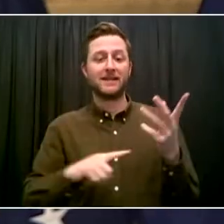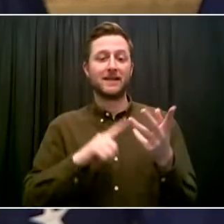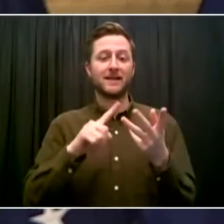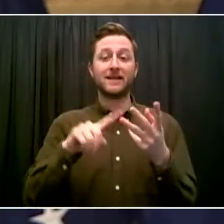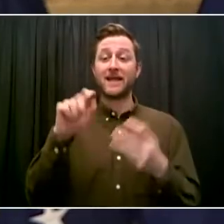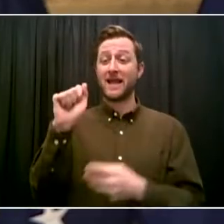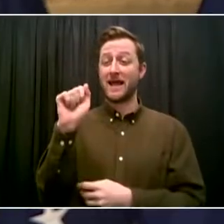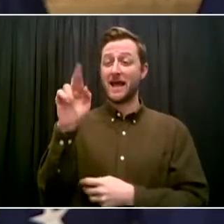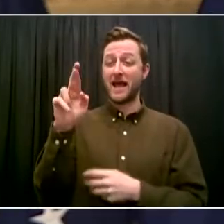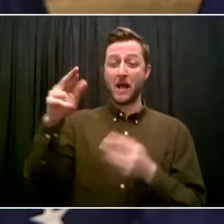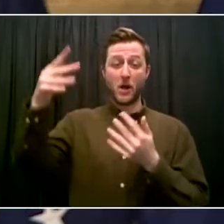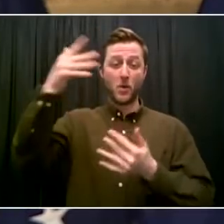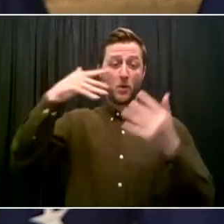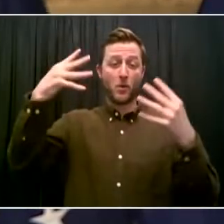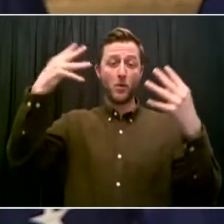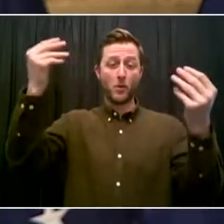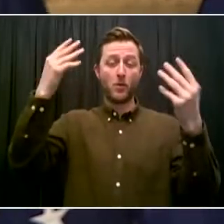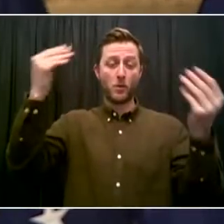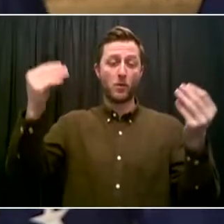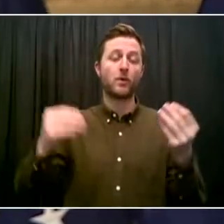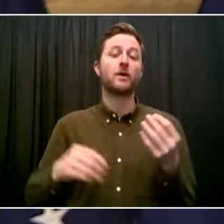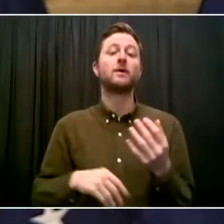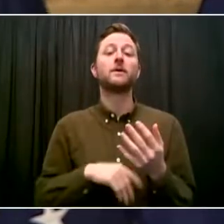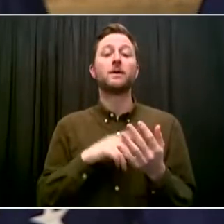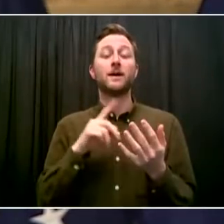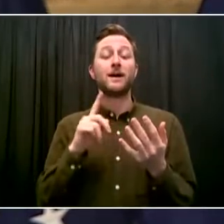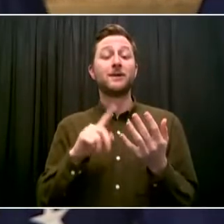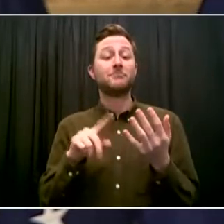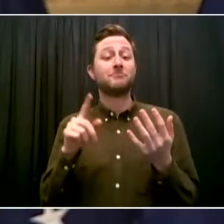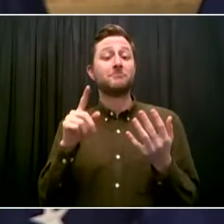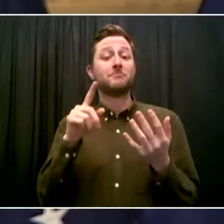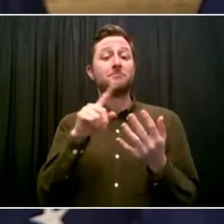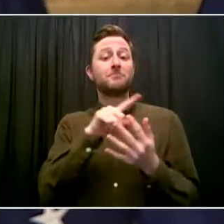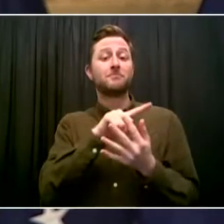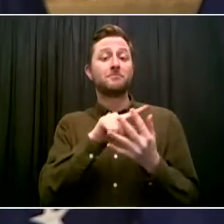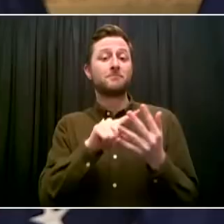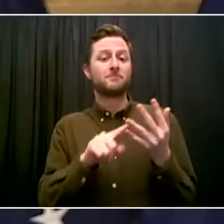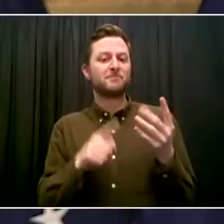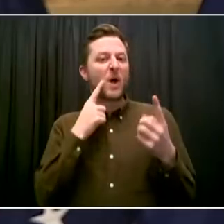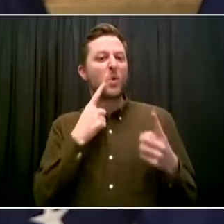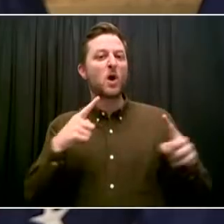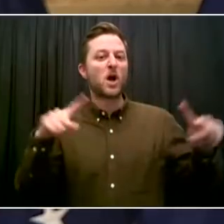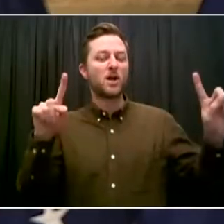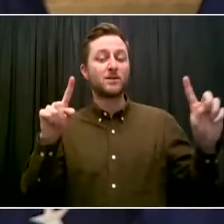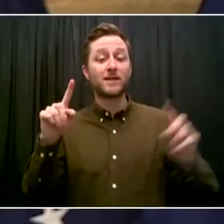VACCINES, MASKS, VENTING AND